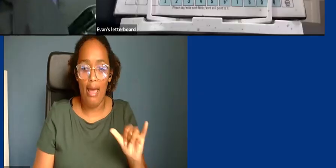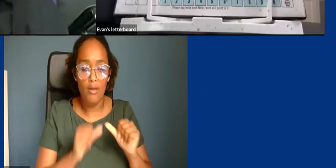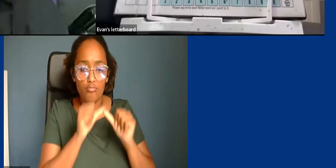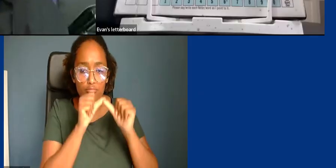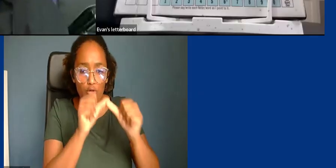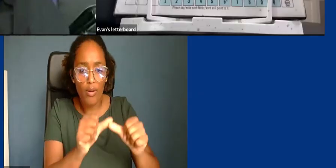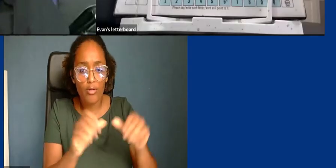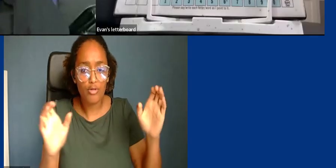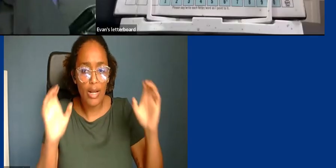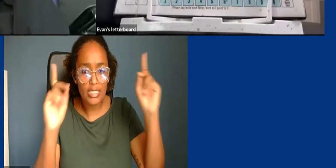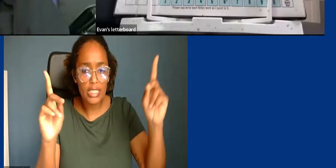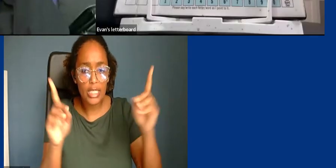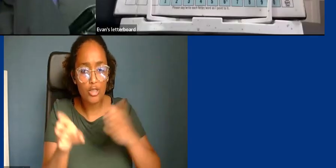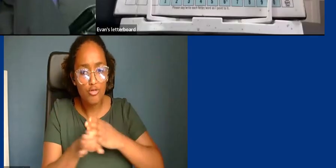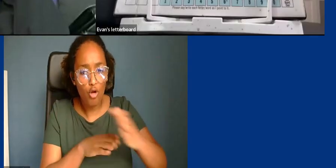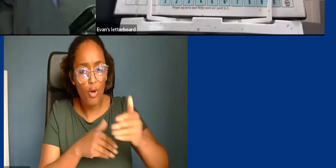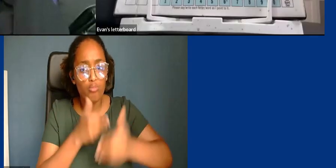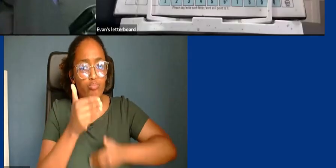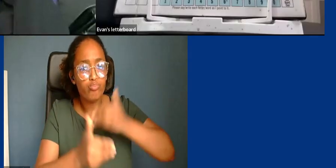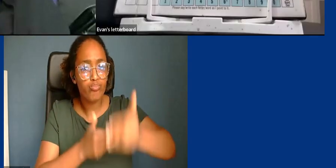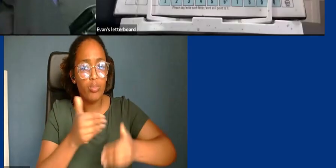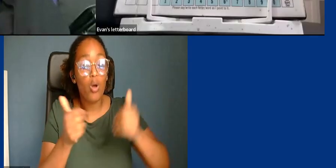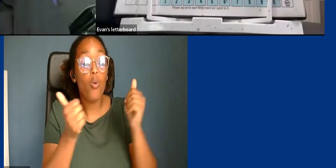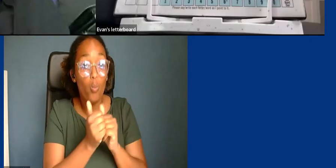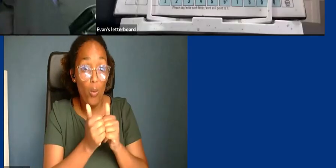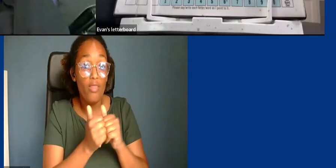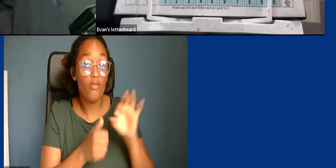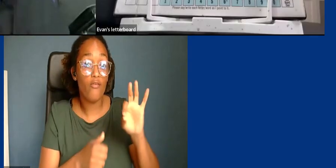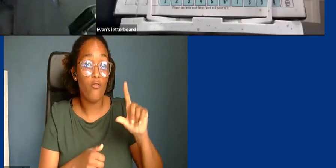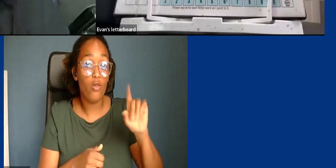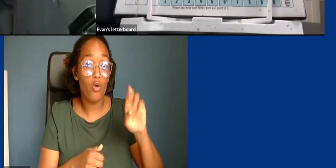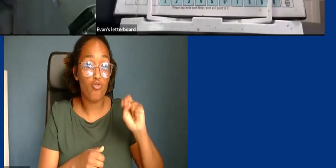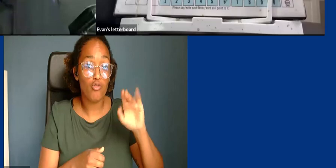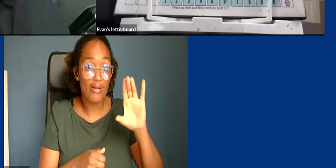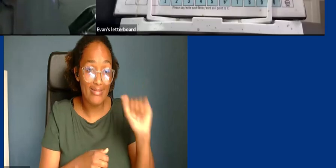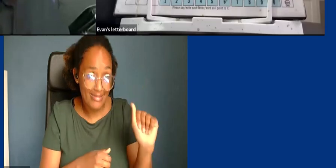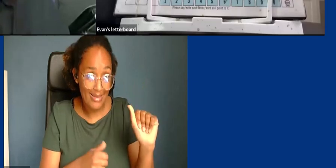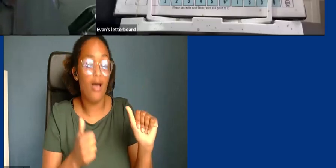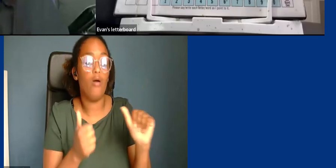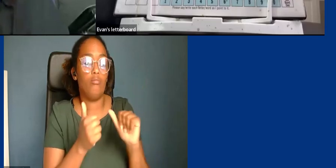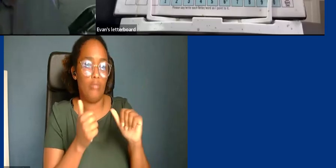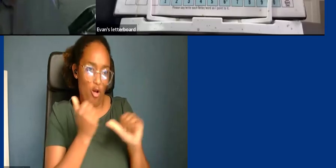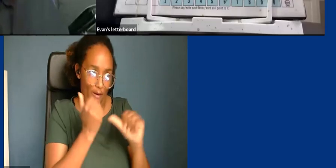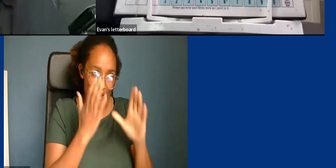that she never has sex again in her entire life.